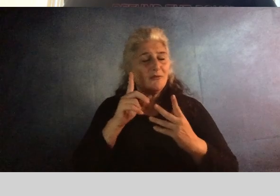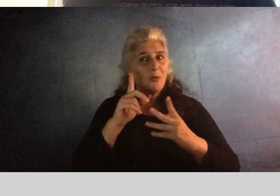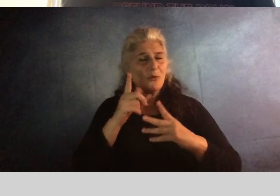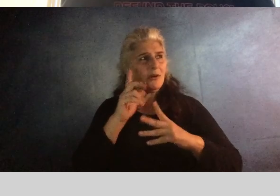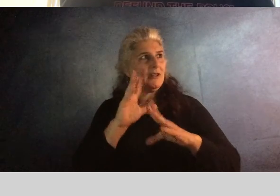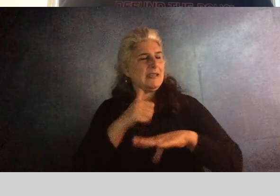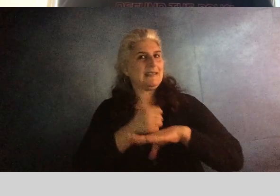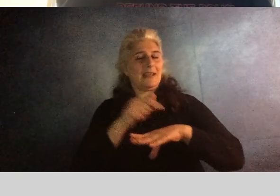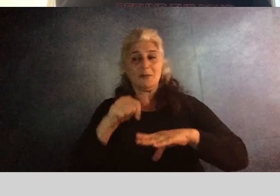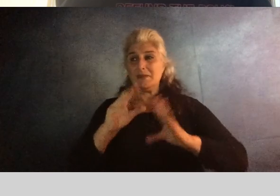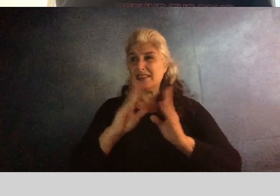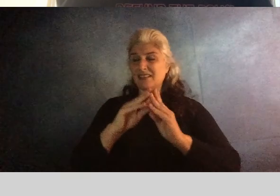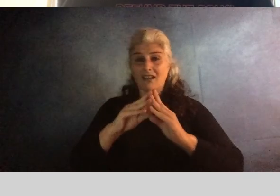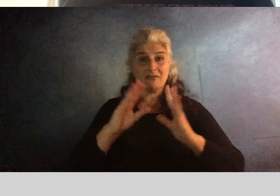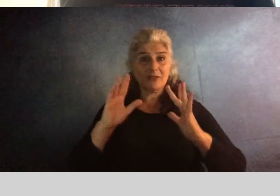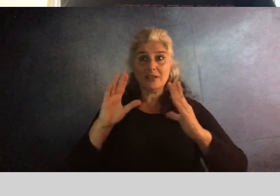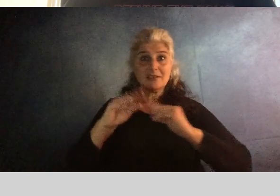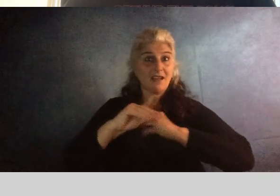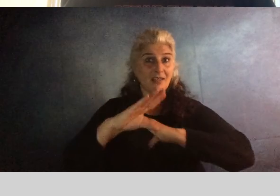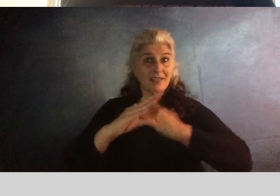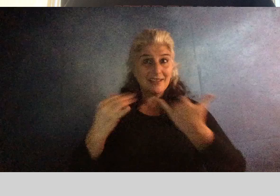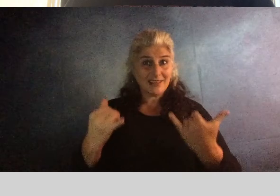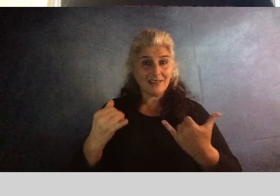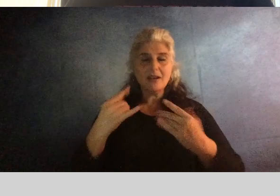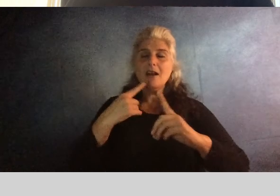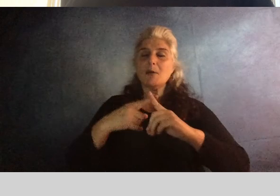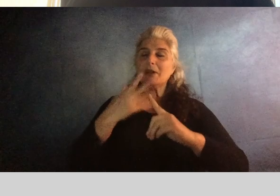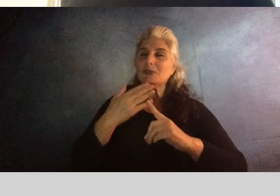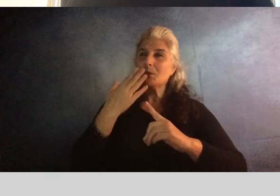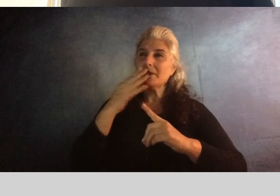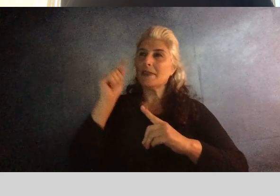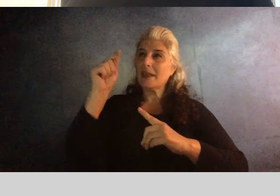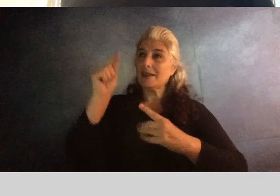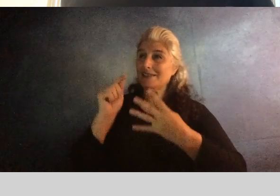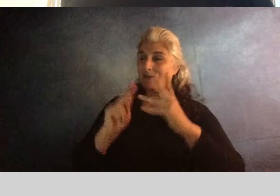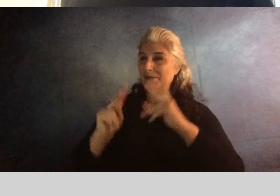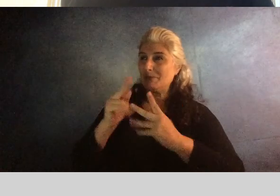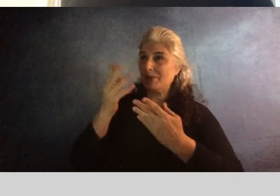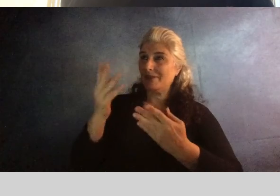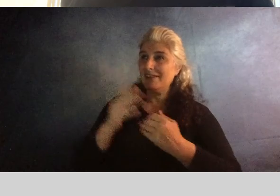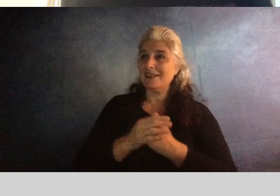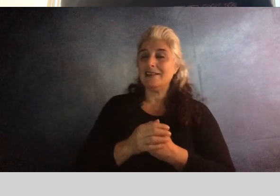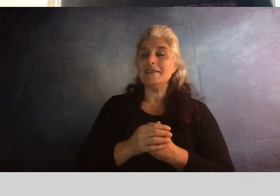Thank you to Sumana Harihareswara for providing the needed impetus to help start